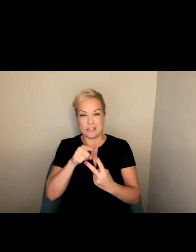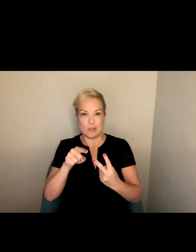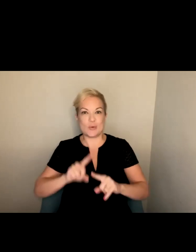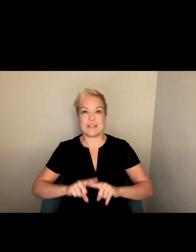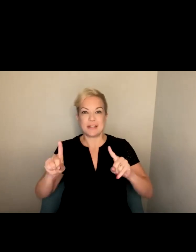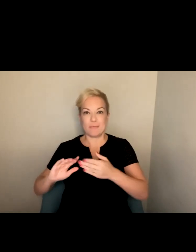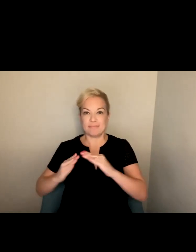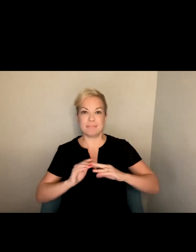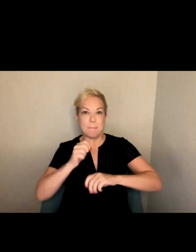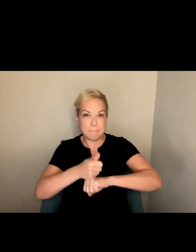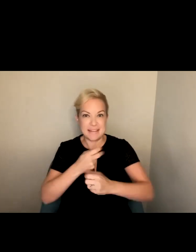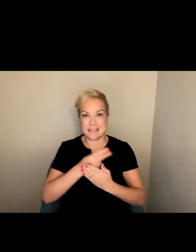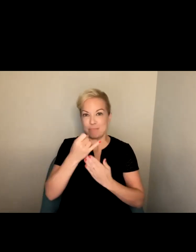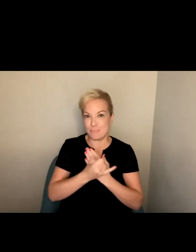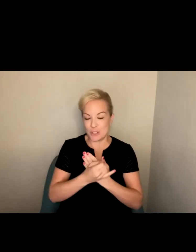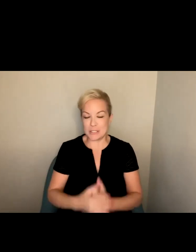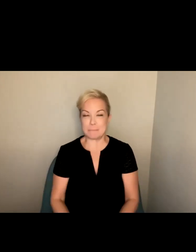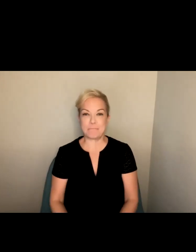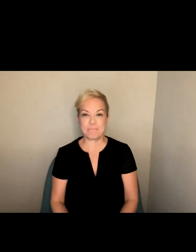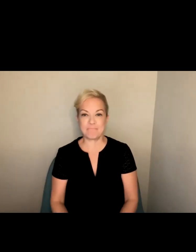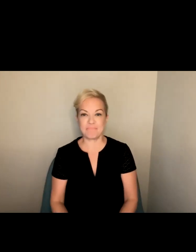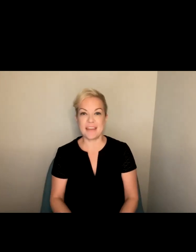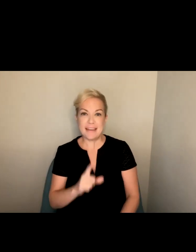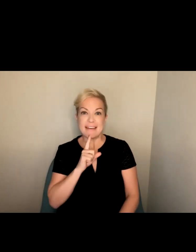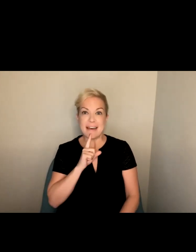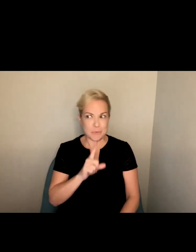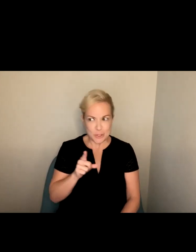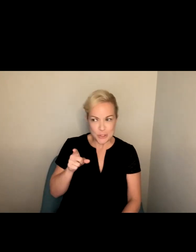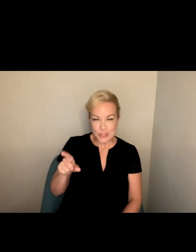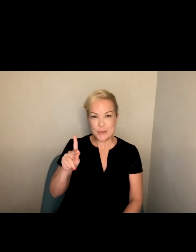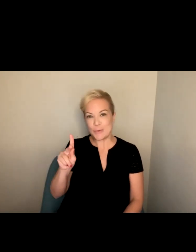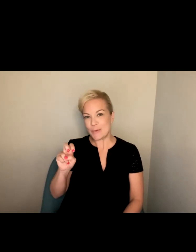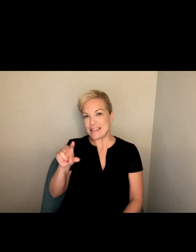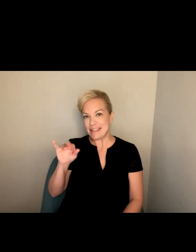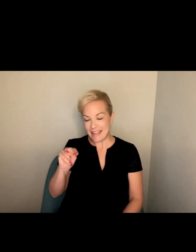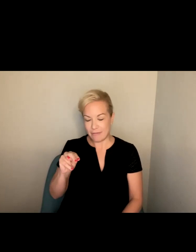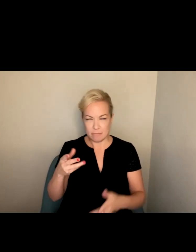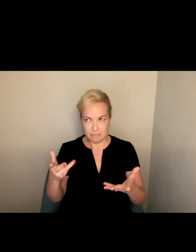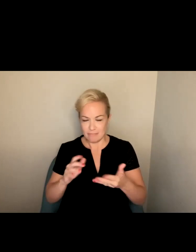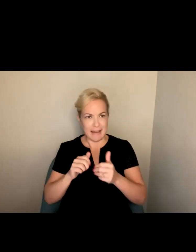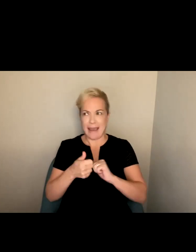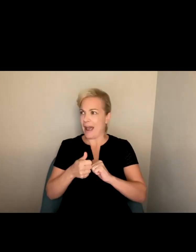and I imagine this is almost in your spare time, Kevin, assistant professor in the department for